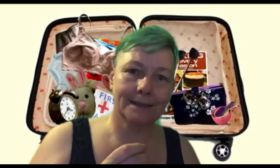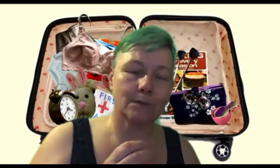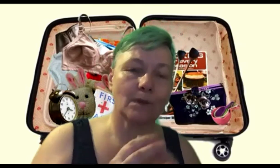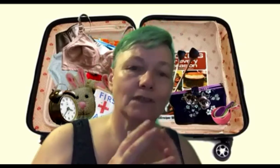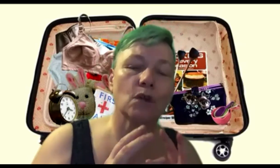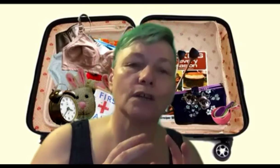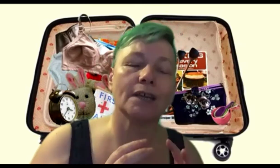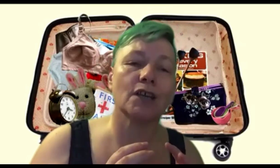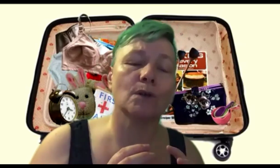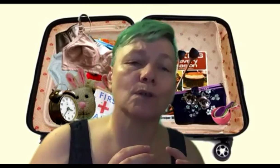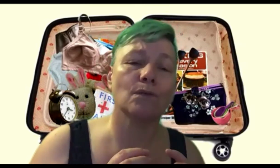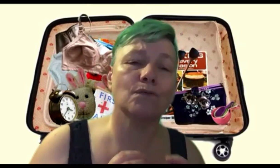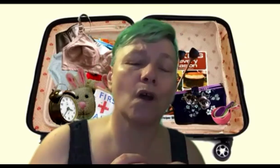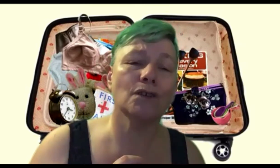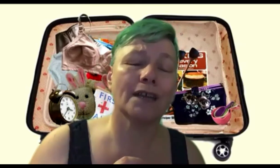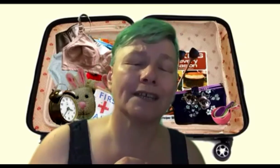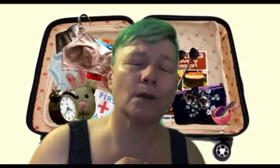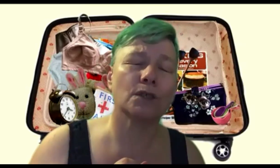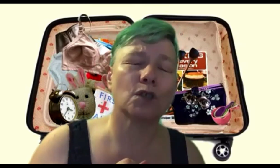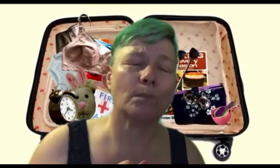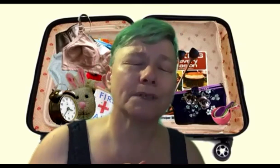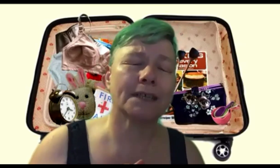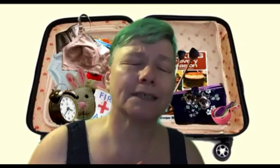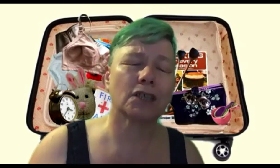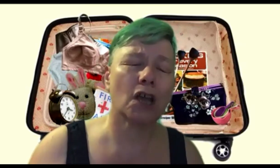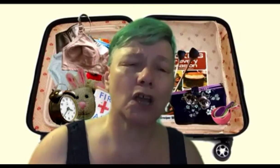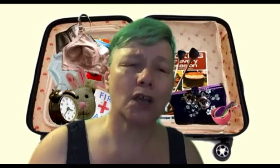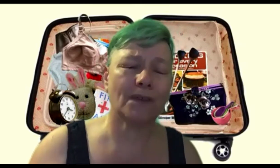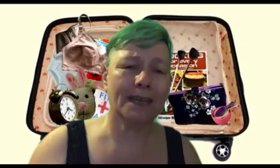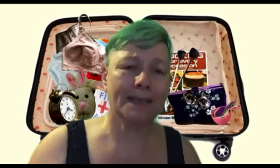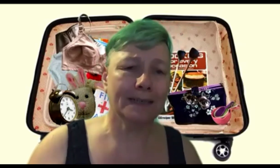It's when the talking goes all wrong, it goes topsy turvy.